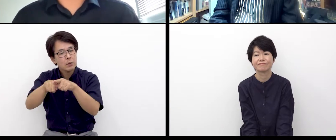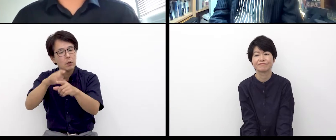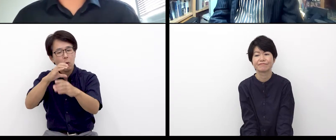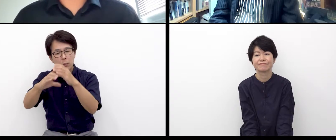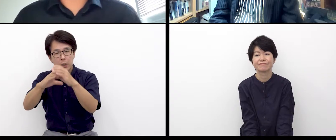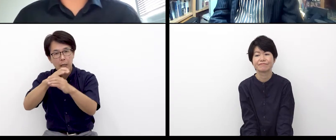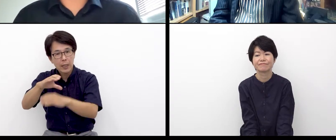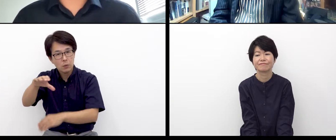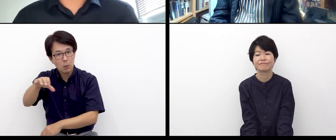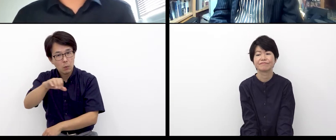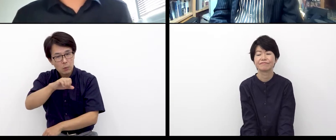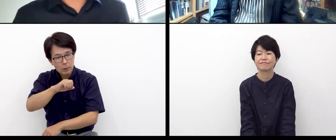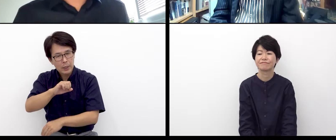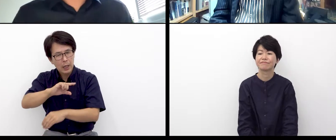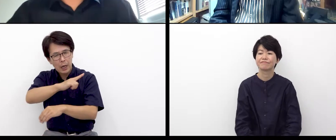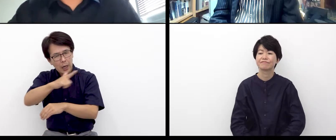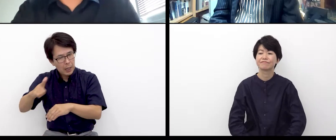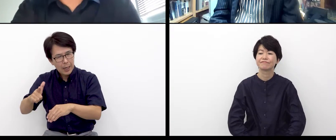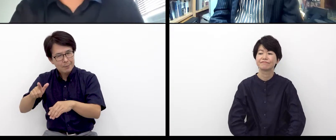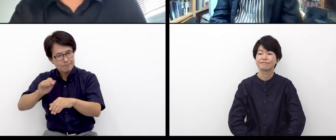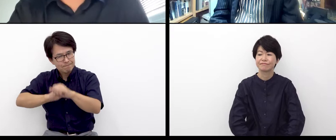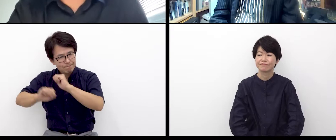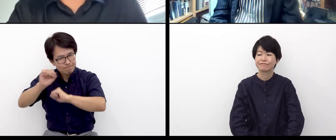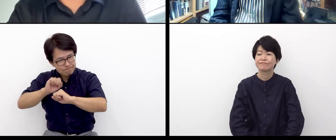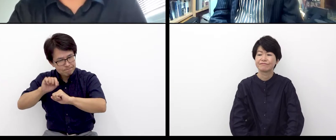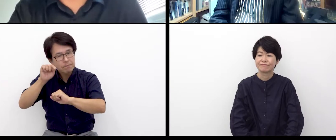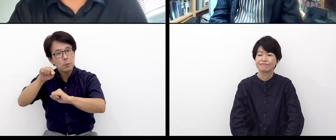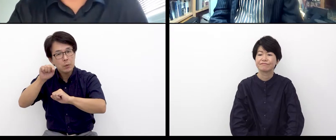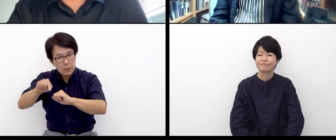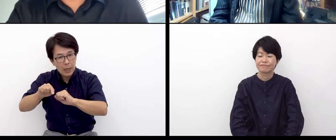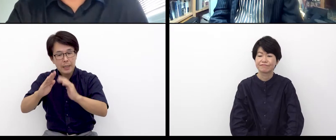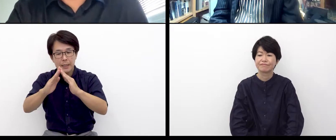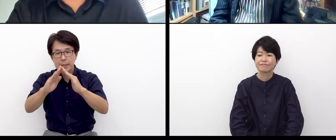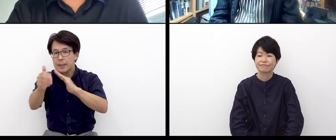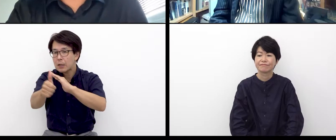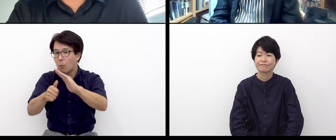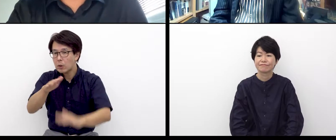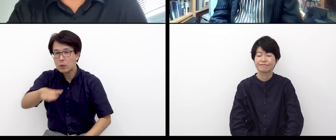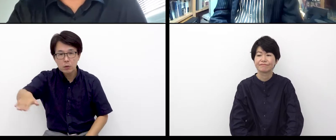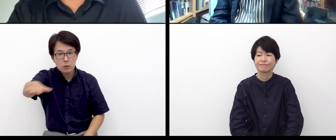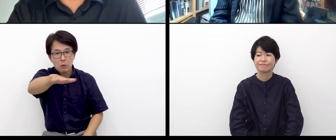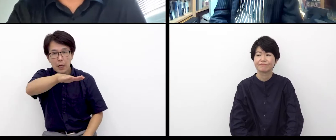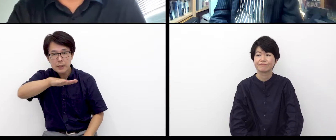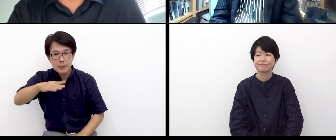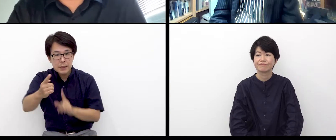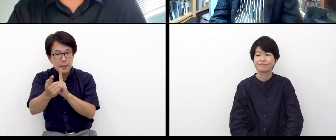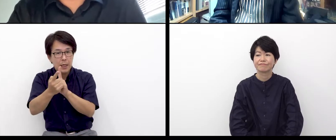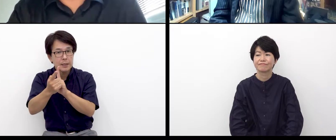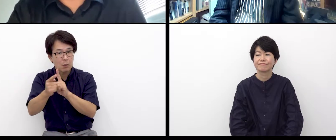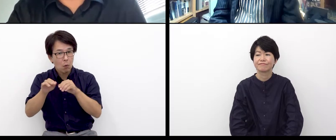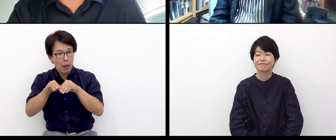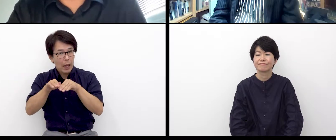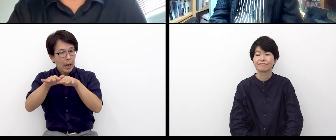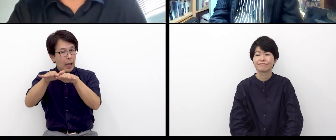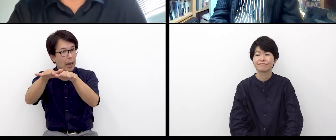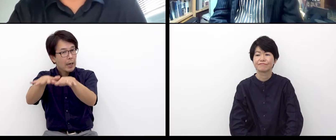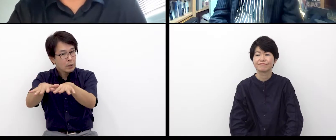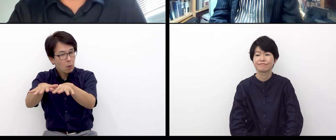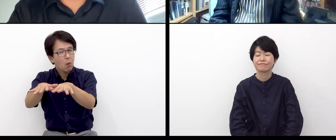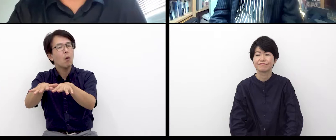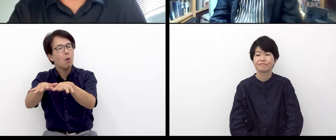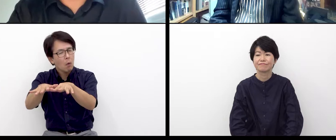or things that artists make, or communication with artists?